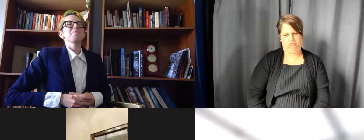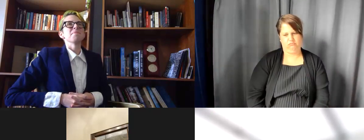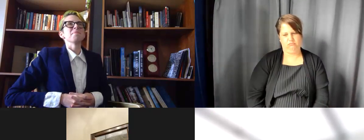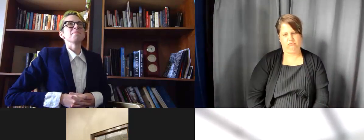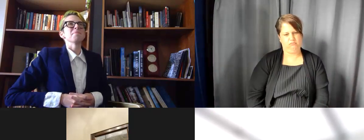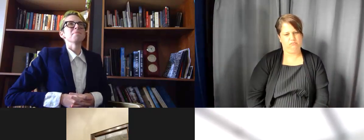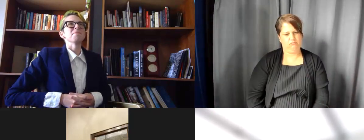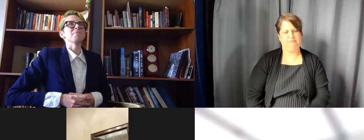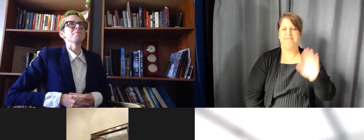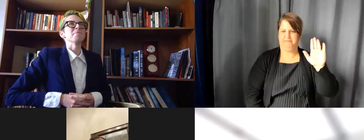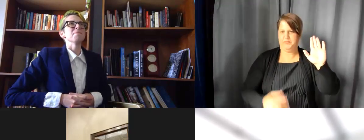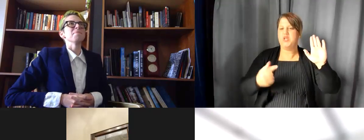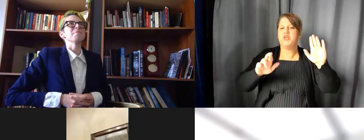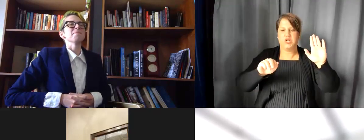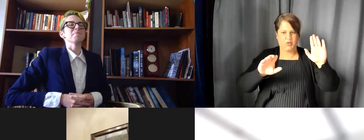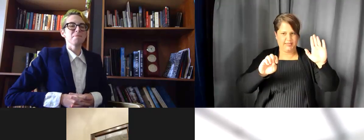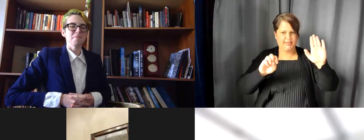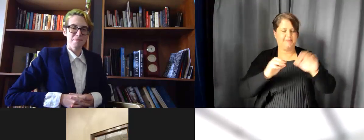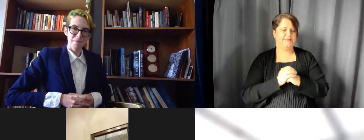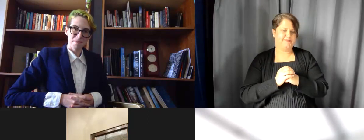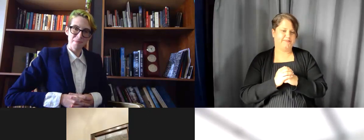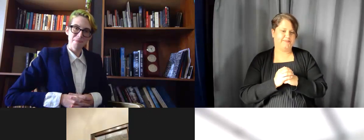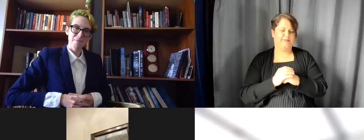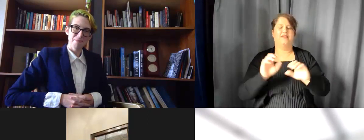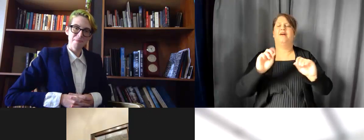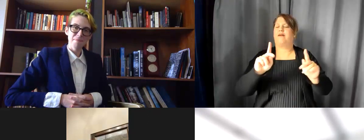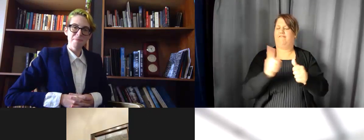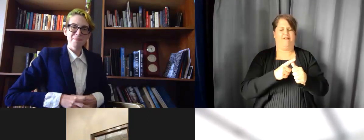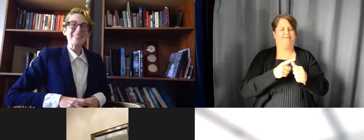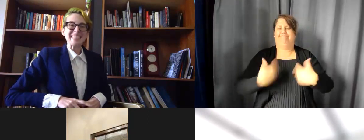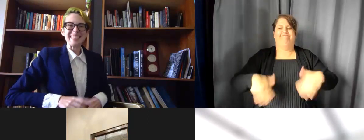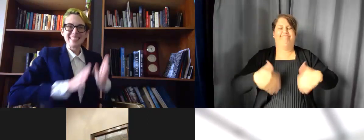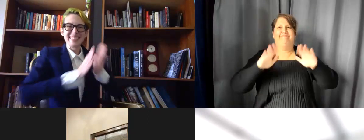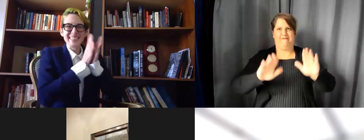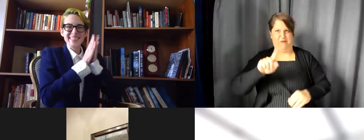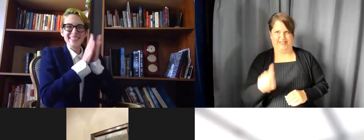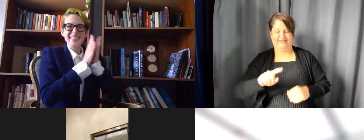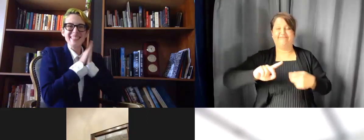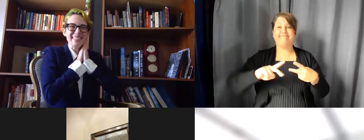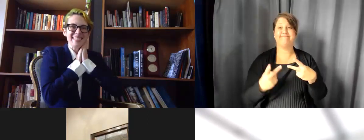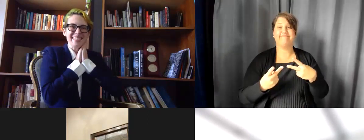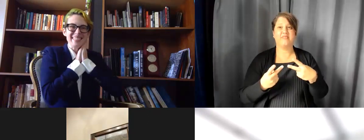Grace: This is Grace. Okay? First of all, what a wonderful question! Second of all everything.